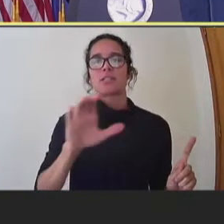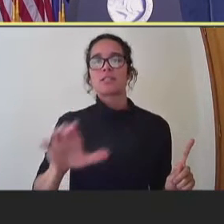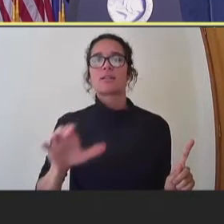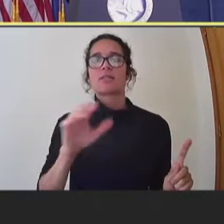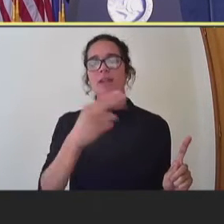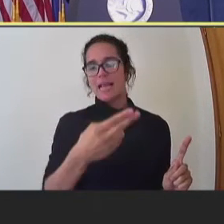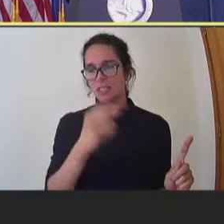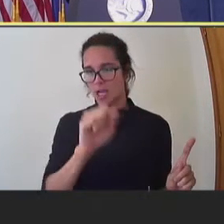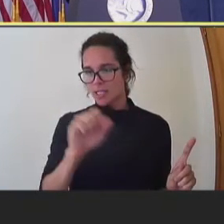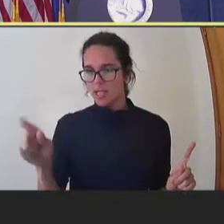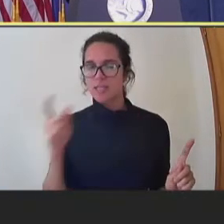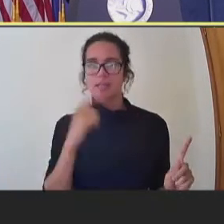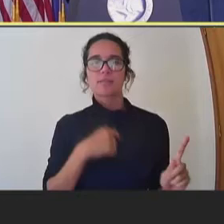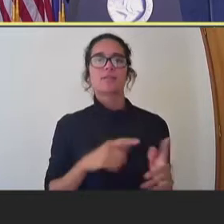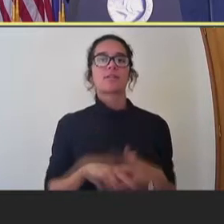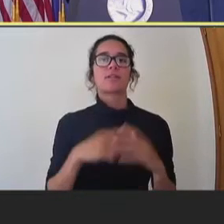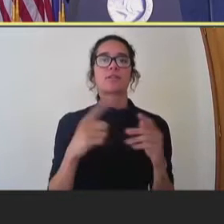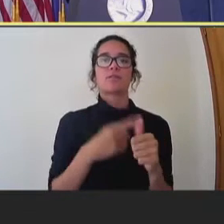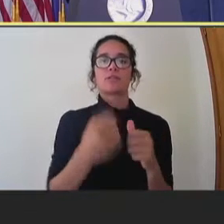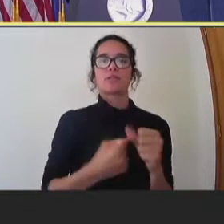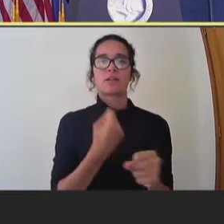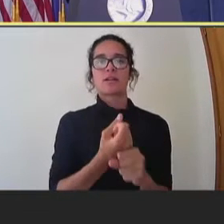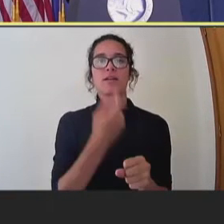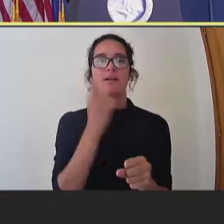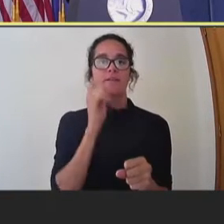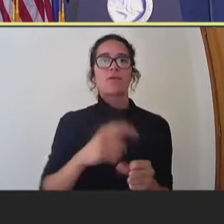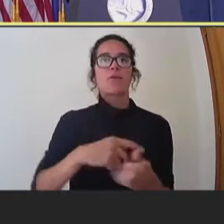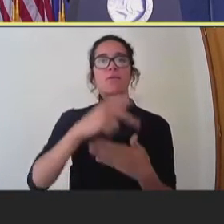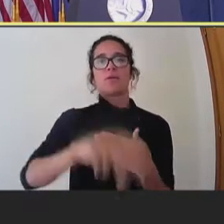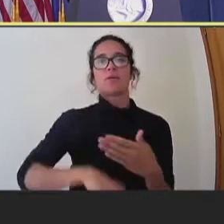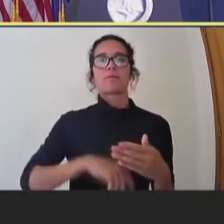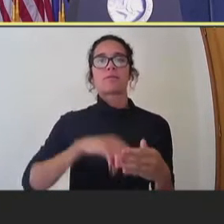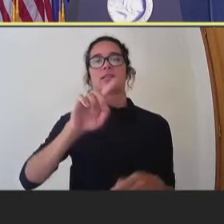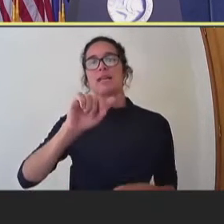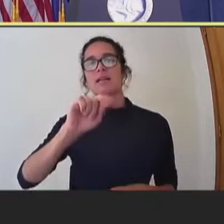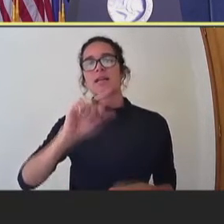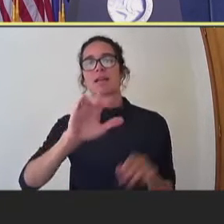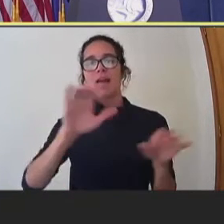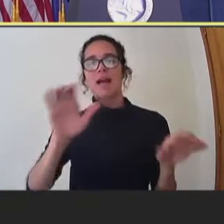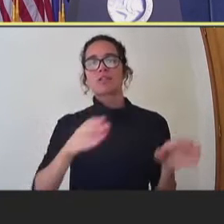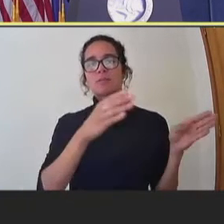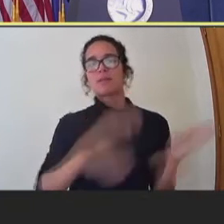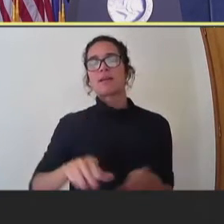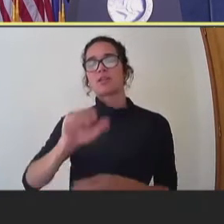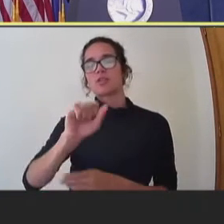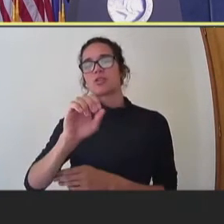Sexual Orientation and Gender Identity Data Action Plan or SOGI Data Action Plan,